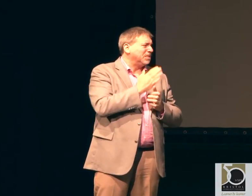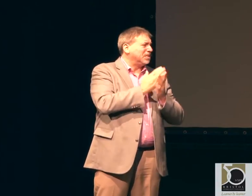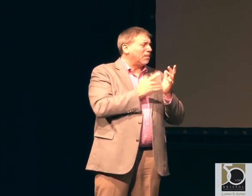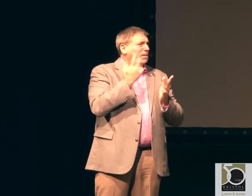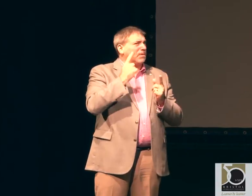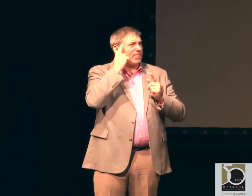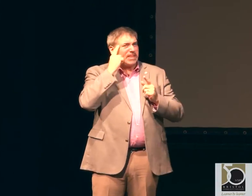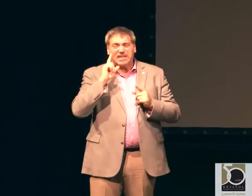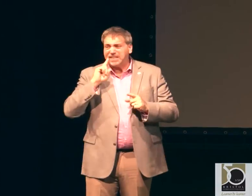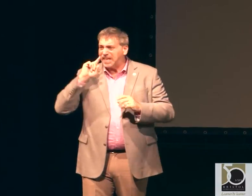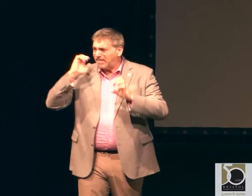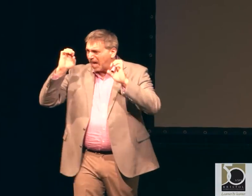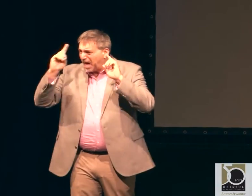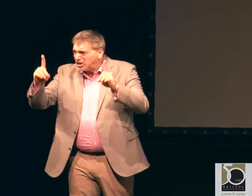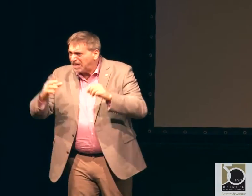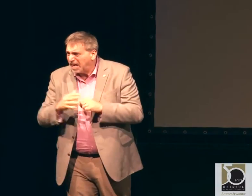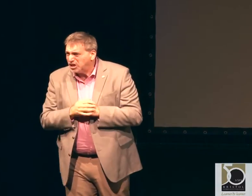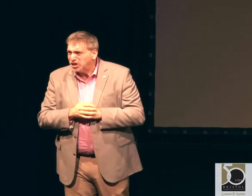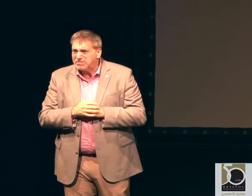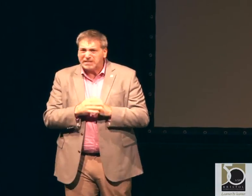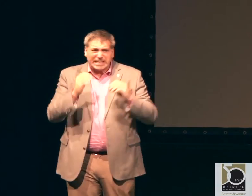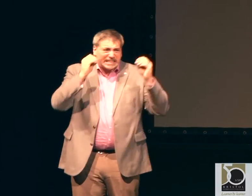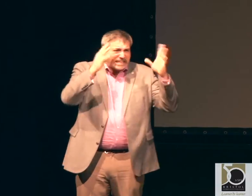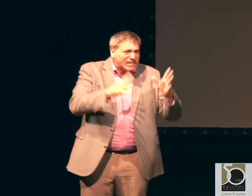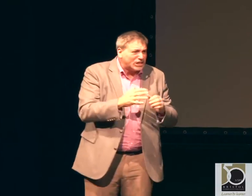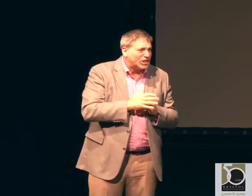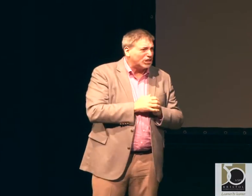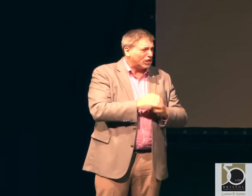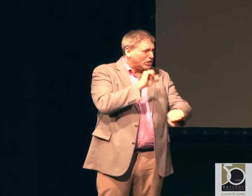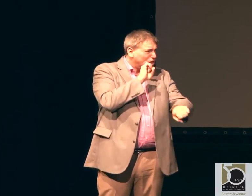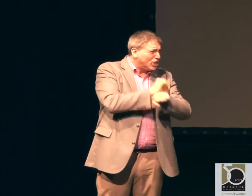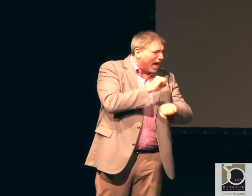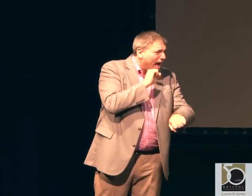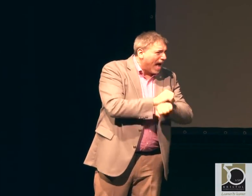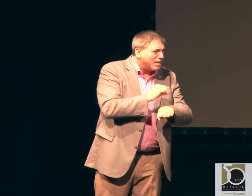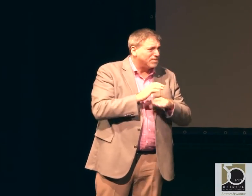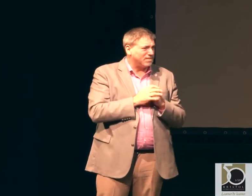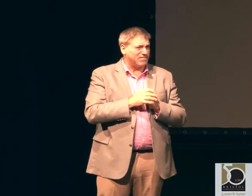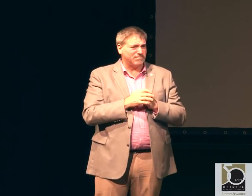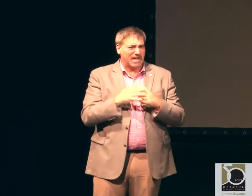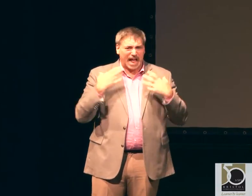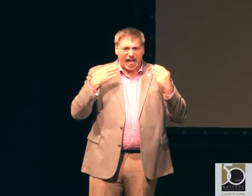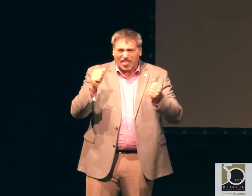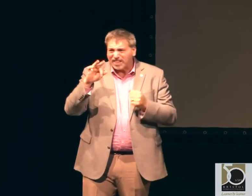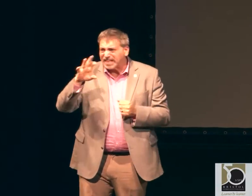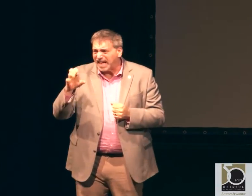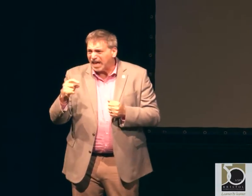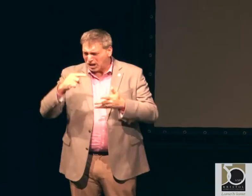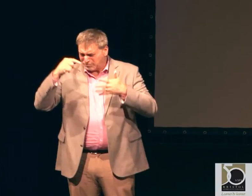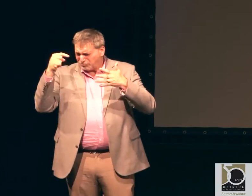American sign language, some people think Deaf education, teaching, employment, health